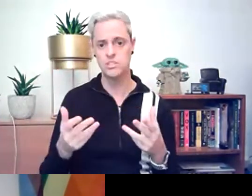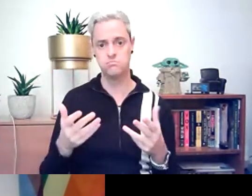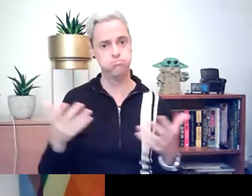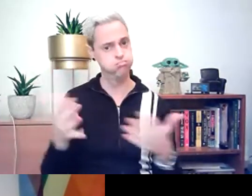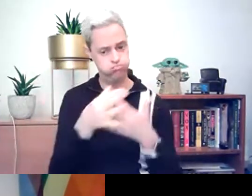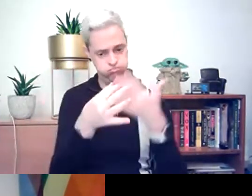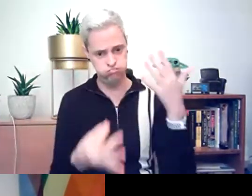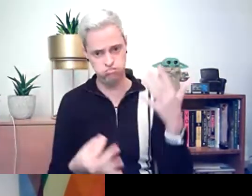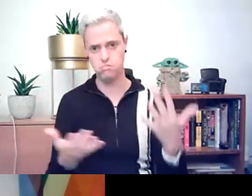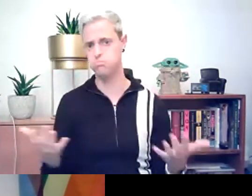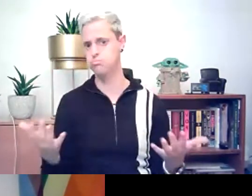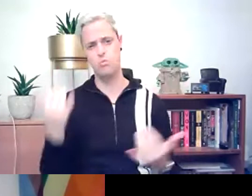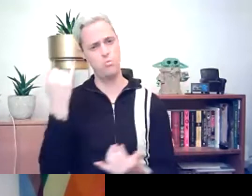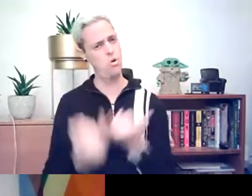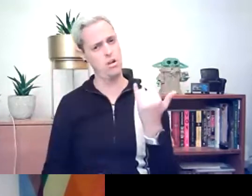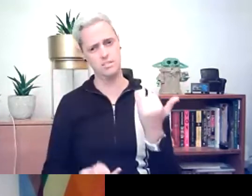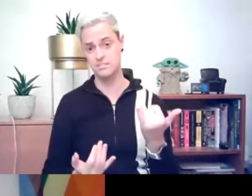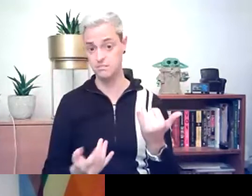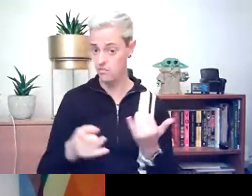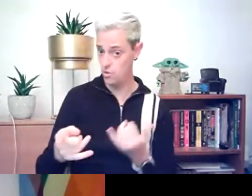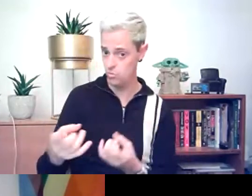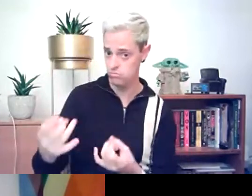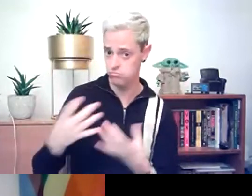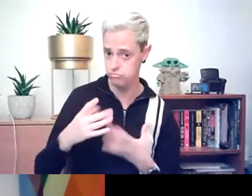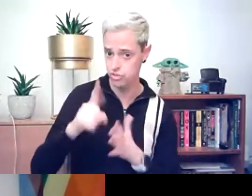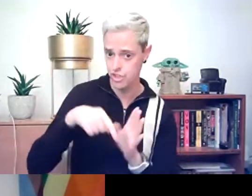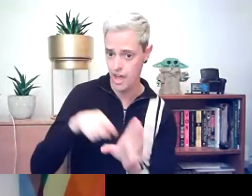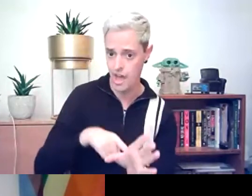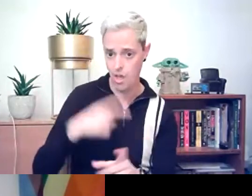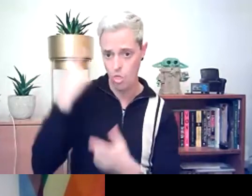any thing to mention about that Jay any thoughts or feelings to comment on with that.